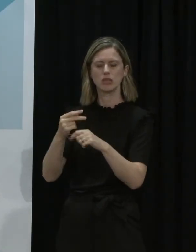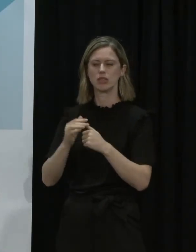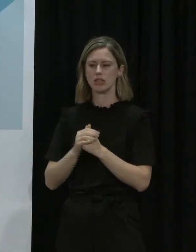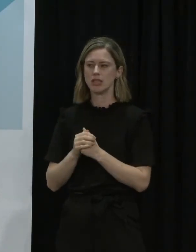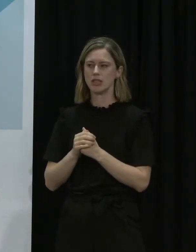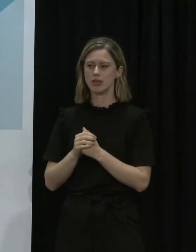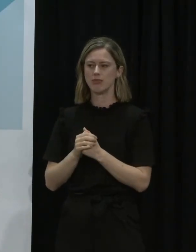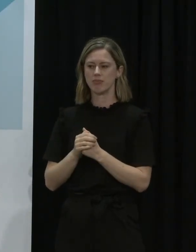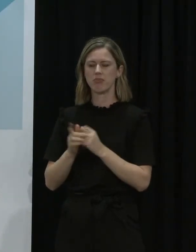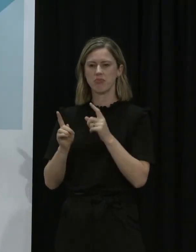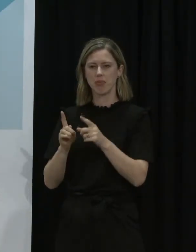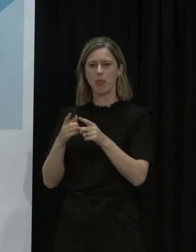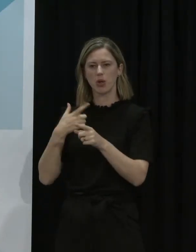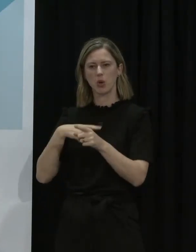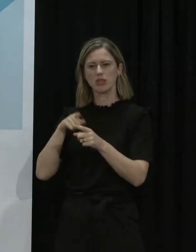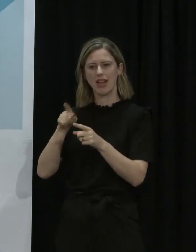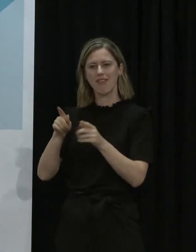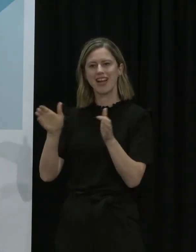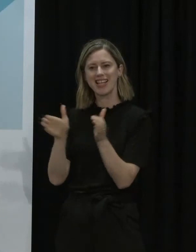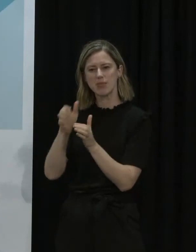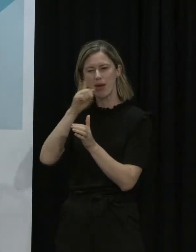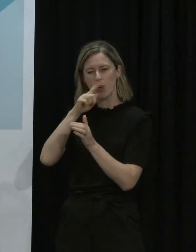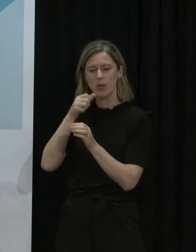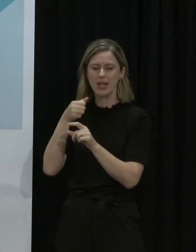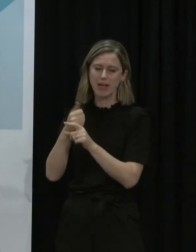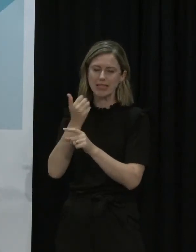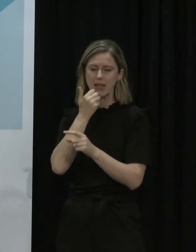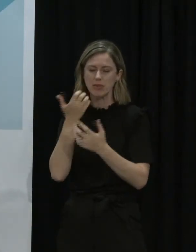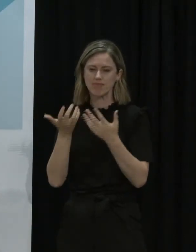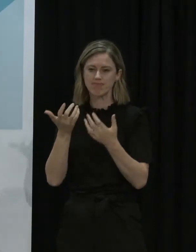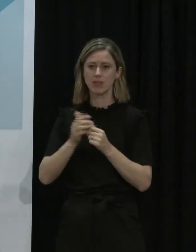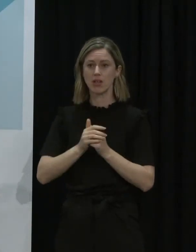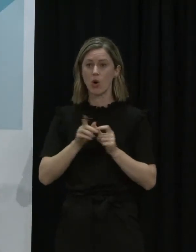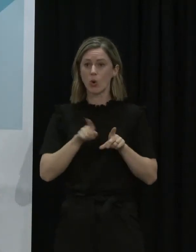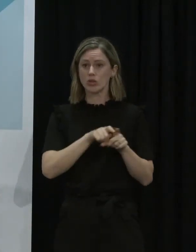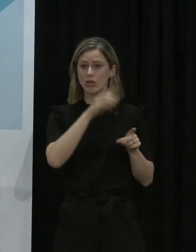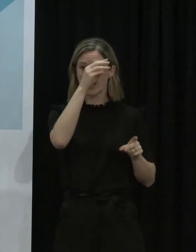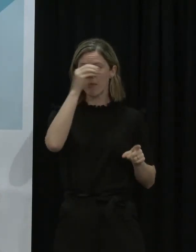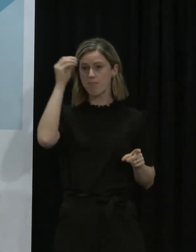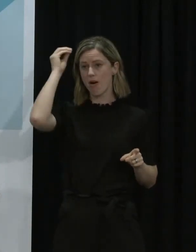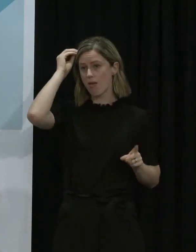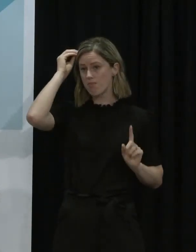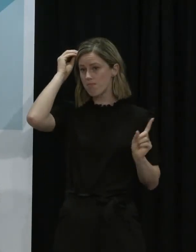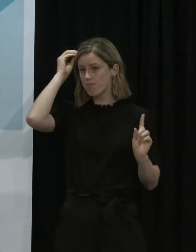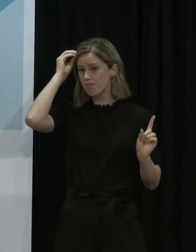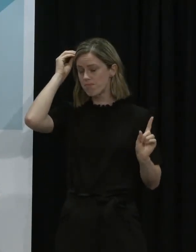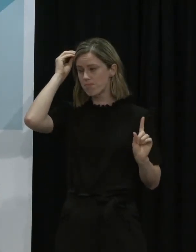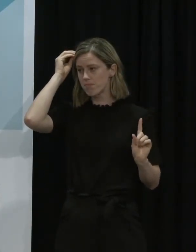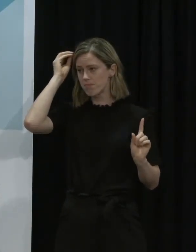Coast some 500 doses shy of hitting some of their targets for first doses. So their population base, obviously